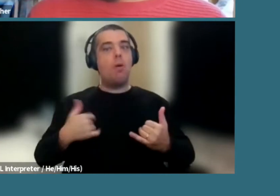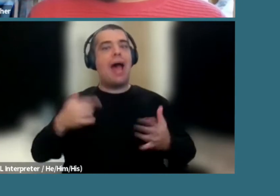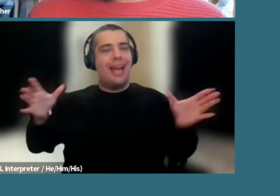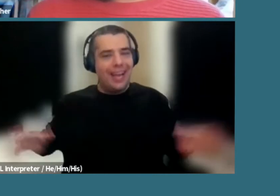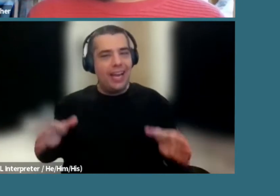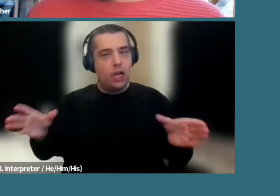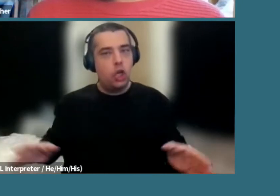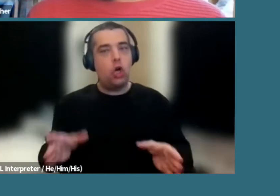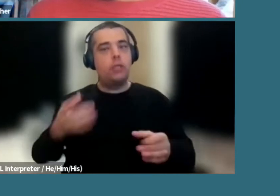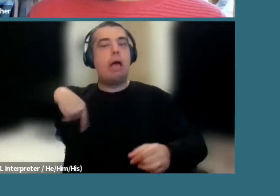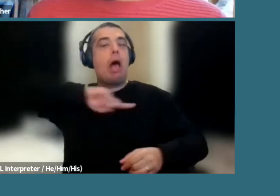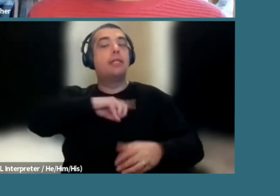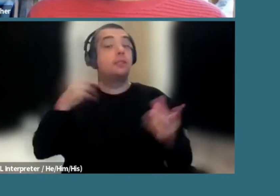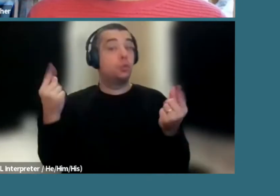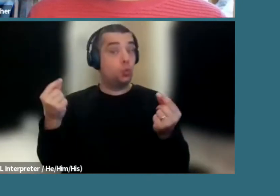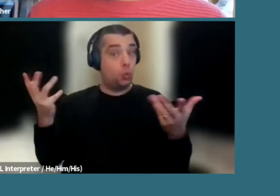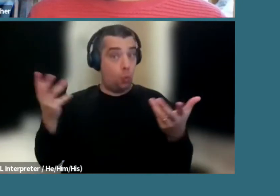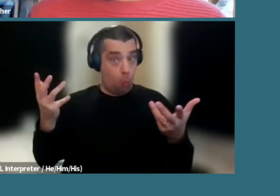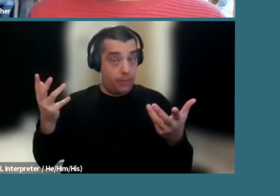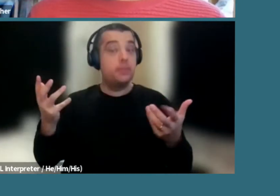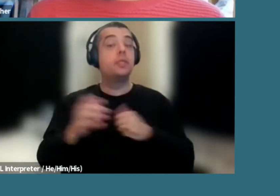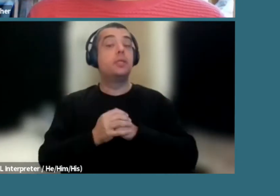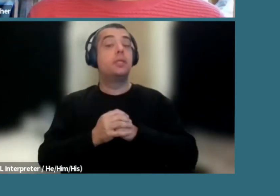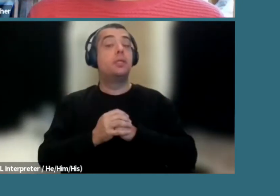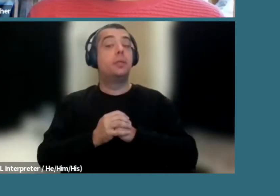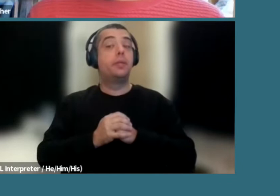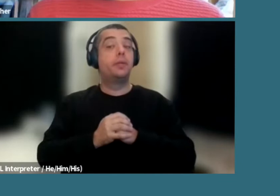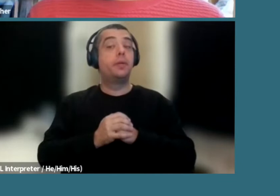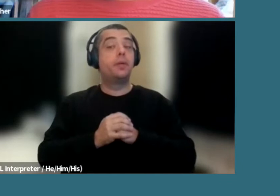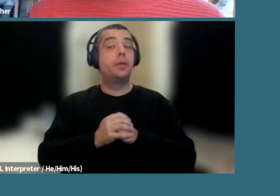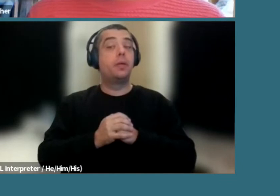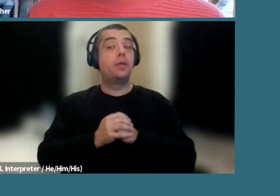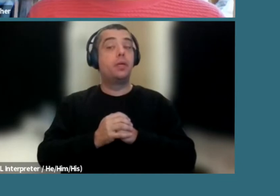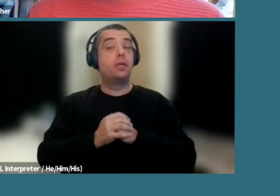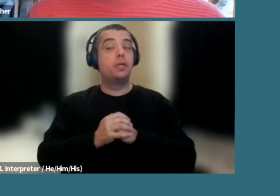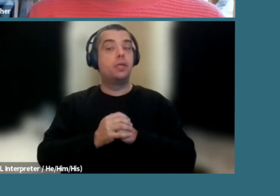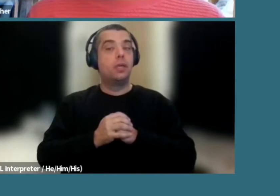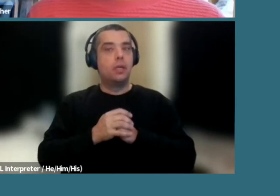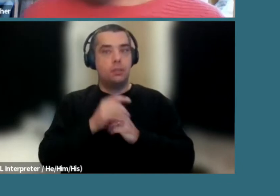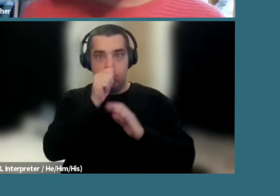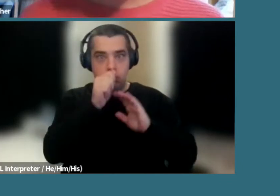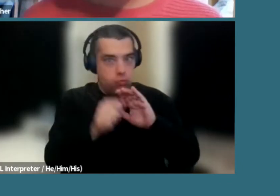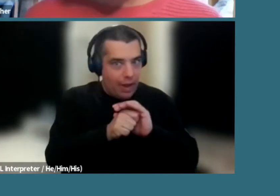us to come off of anonymity and we can turn on our videos